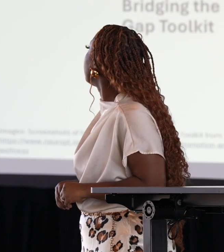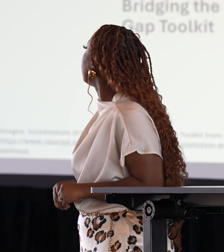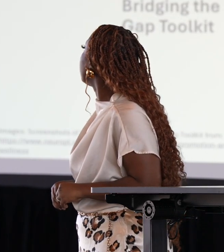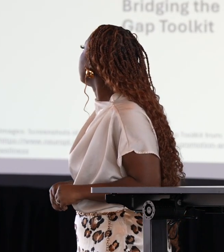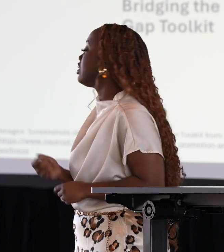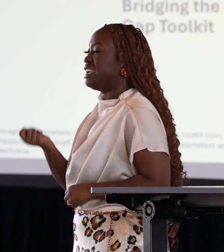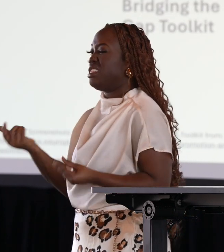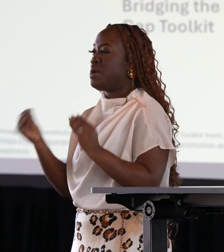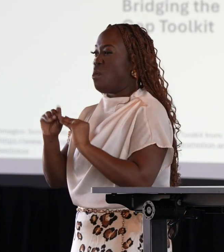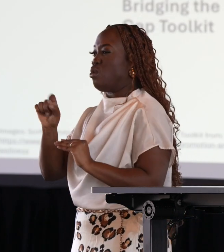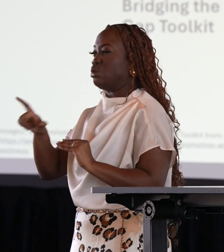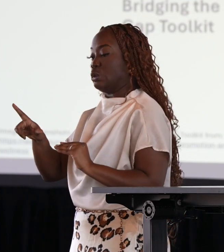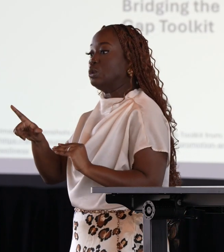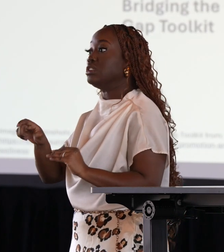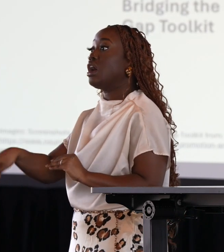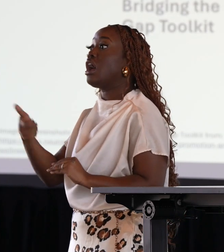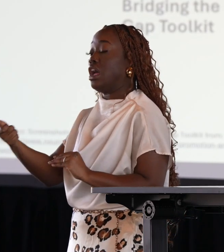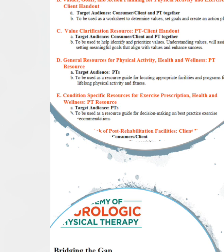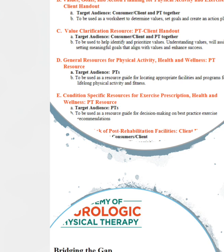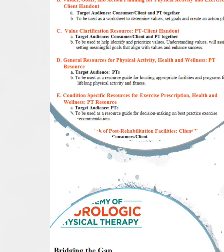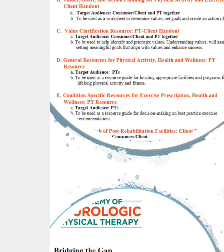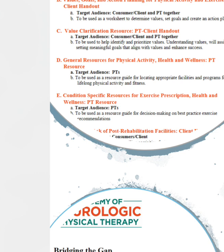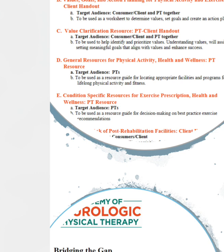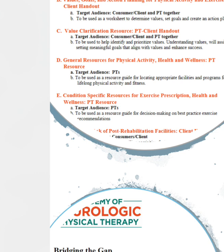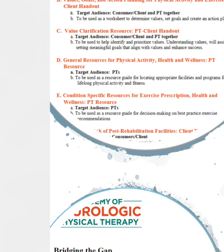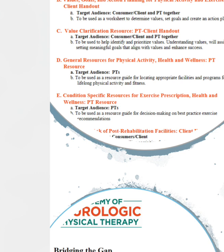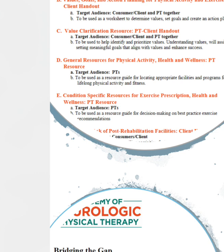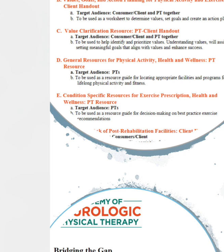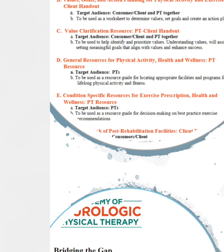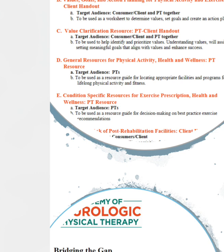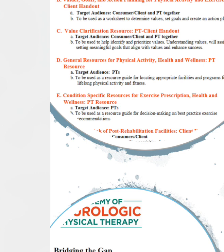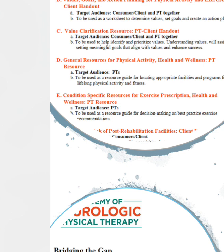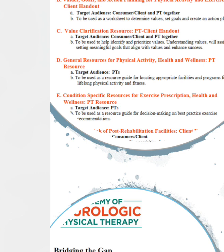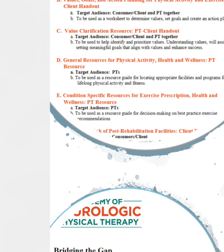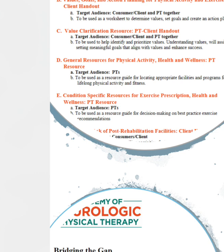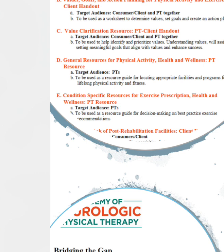bit more on tools. So this is another knowledge translation tool freely available on the Academy of neuro PTS website.